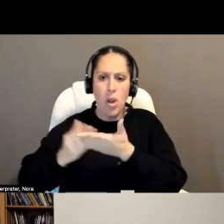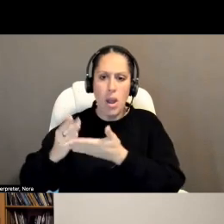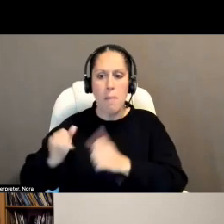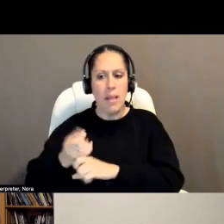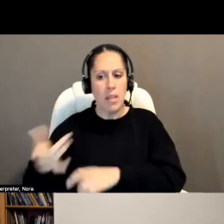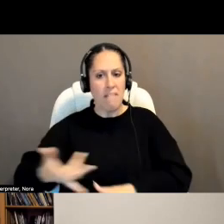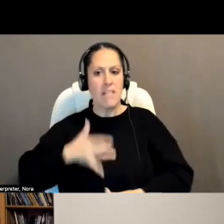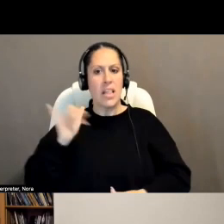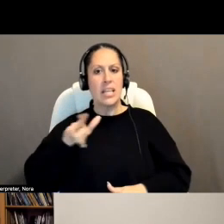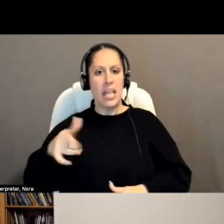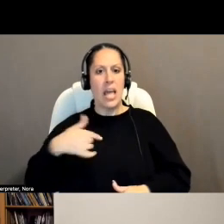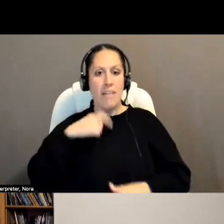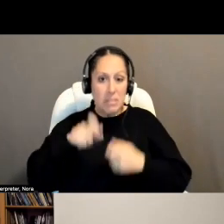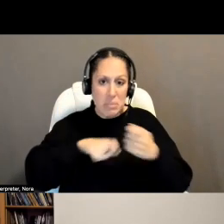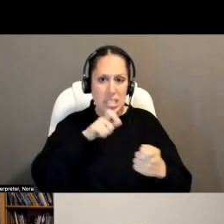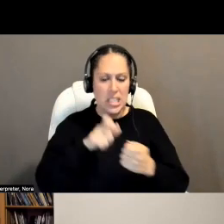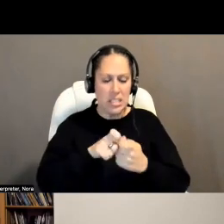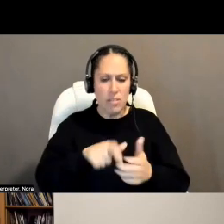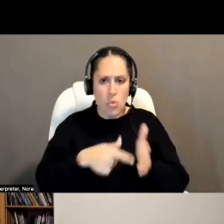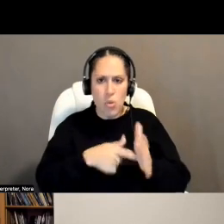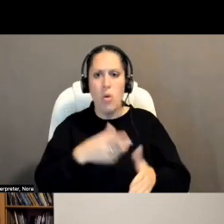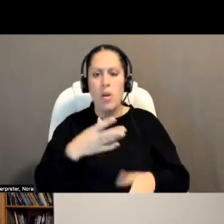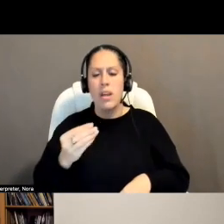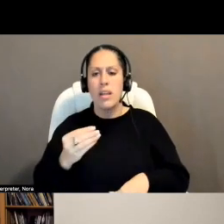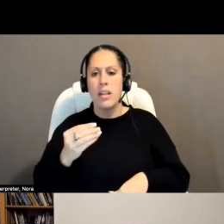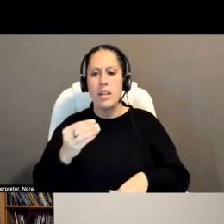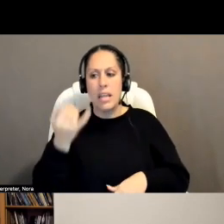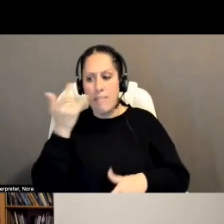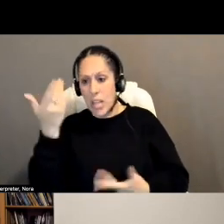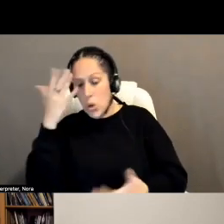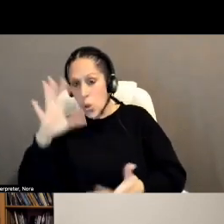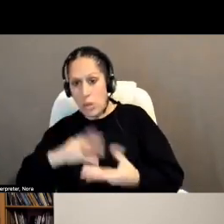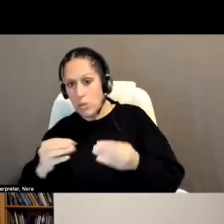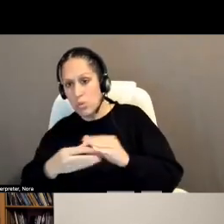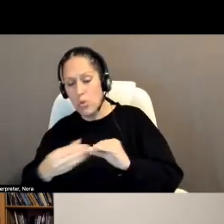like they have a specific role, and like, all if they don't know the story, like, work with